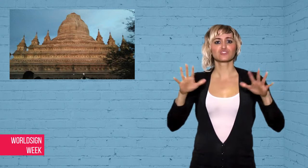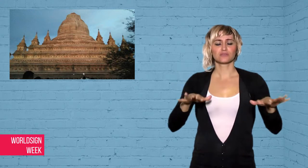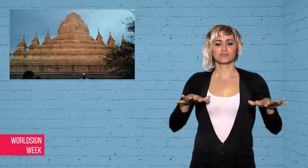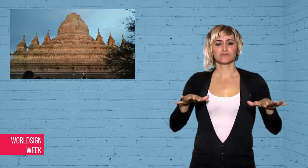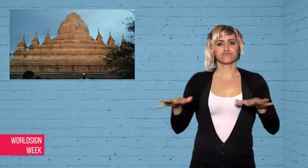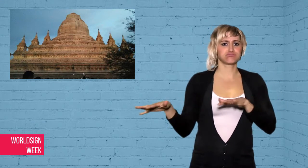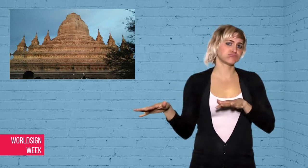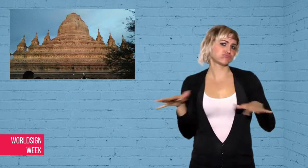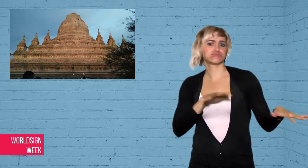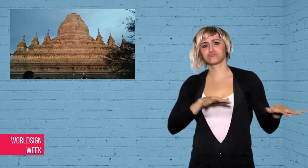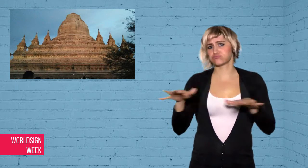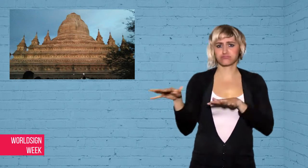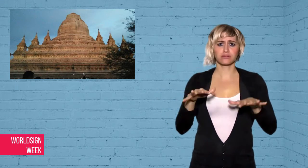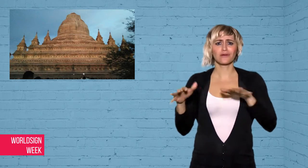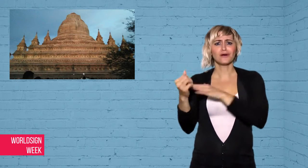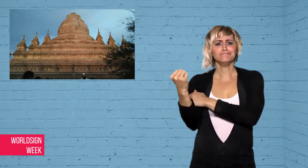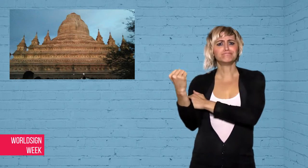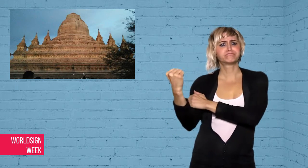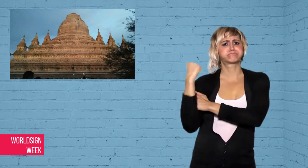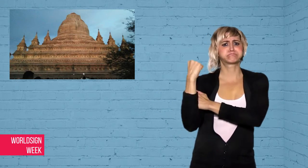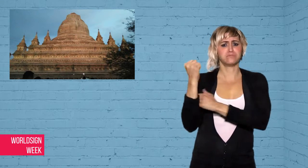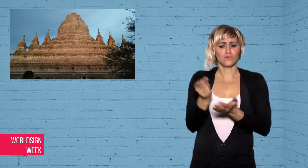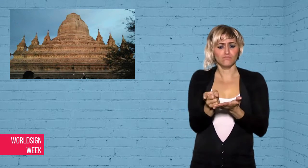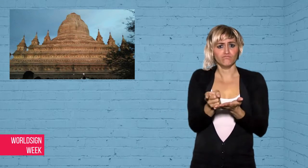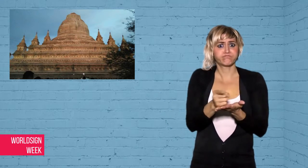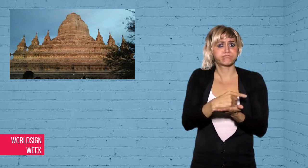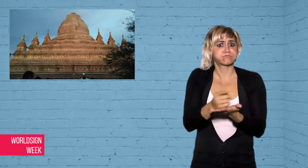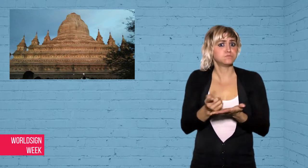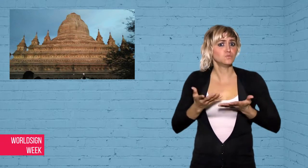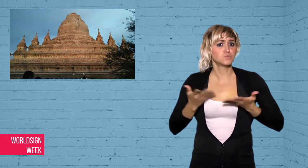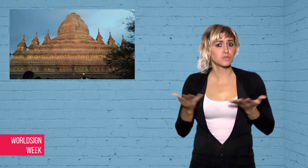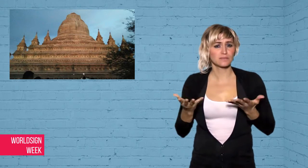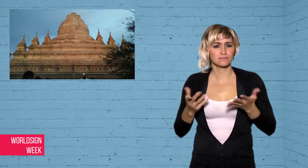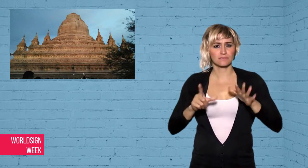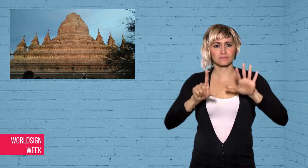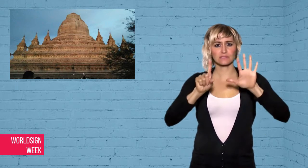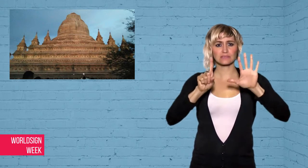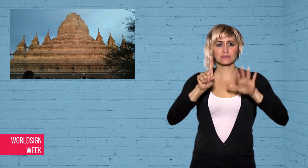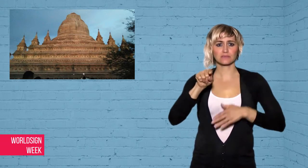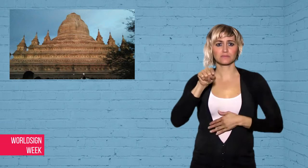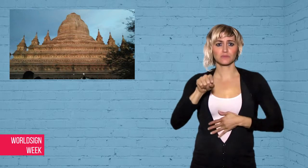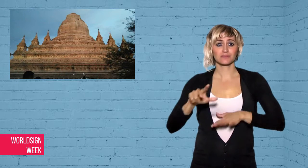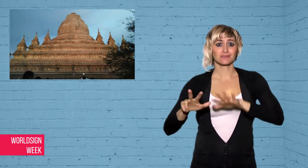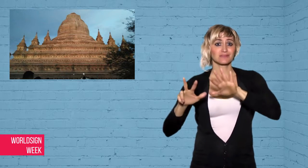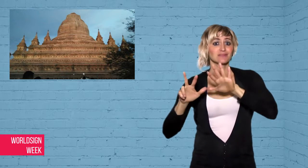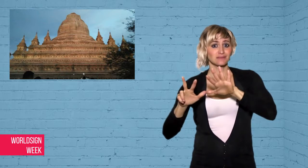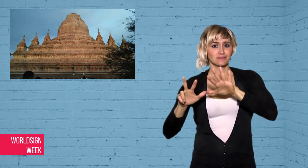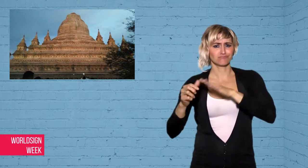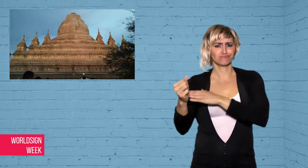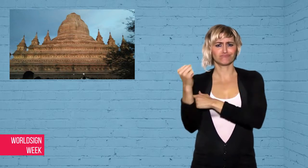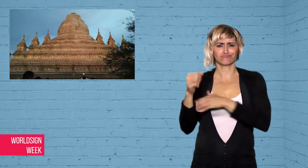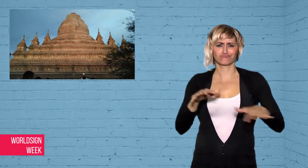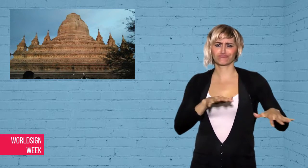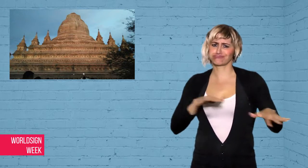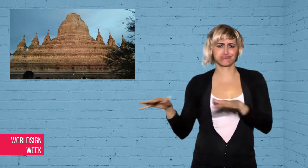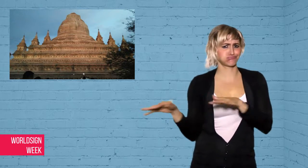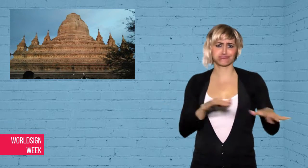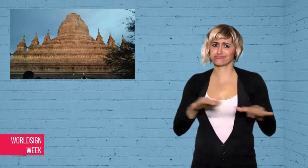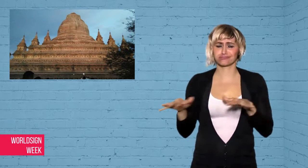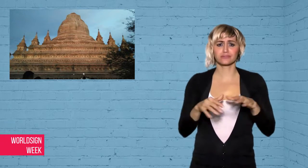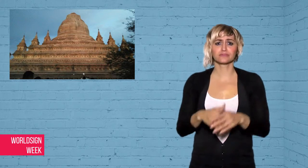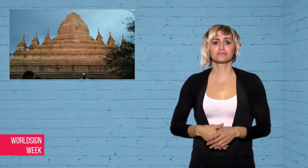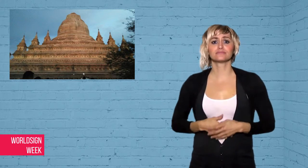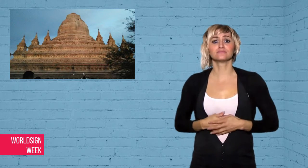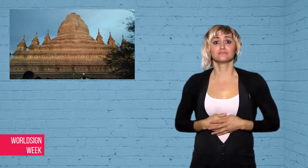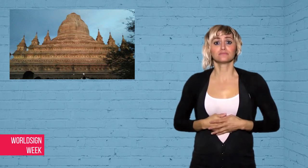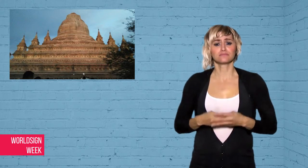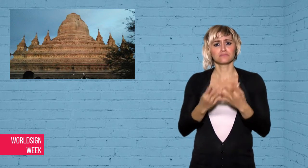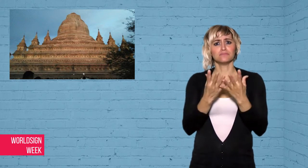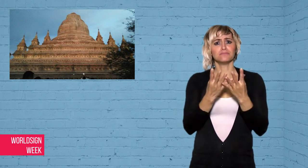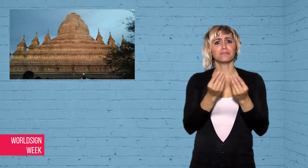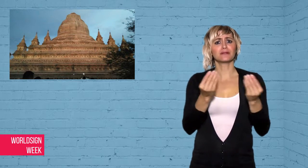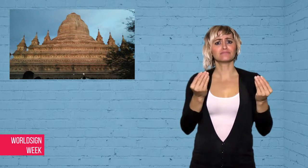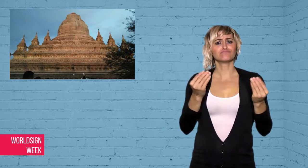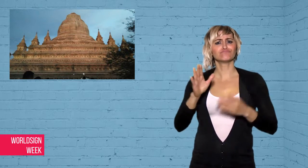struck by a 6.8 magnitude earthquake, destroying hundreds